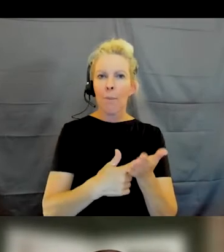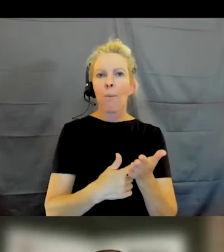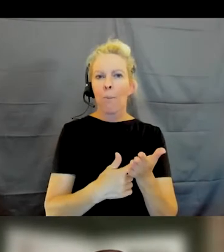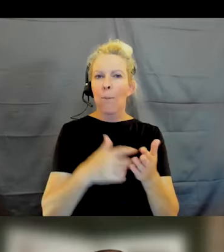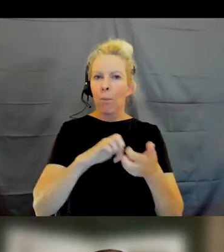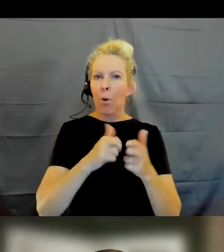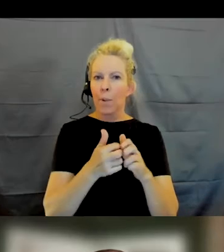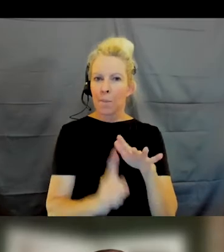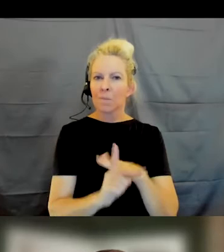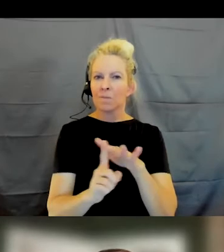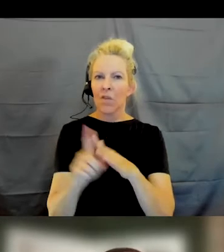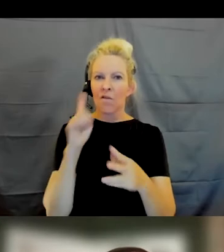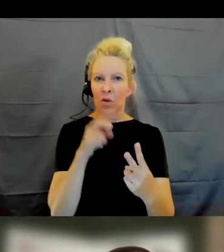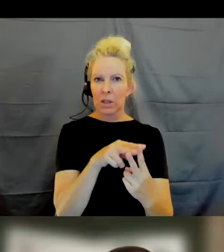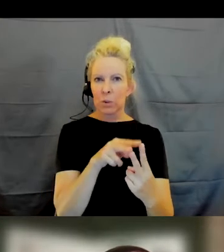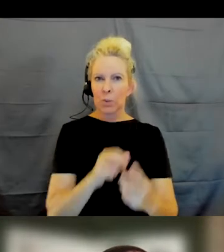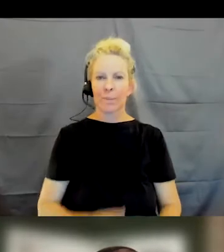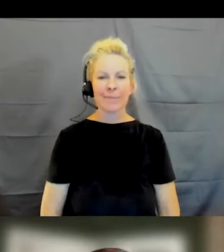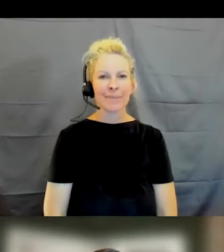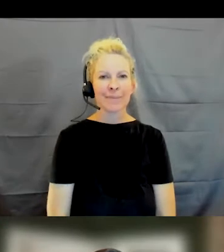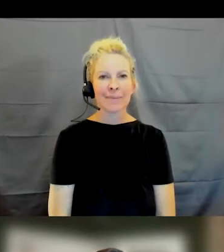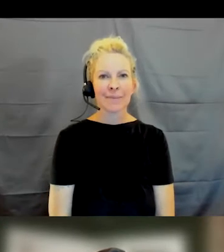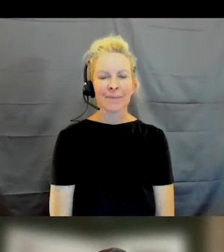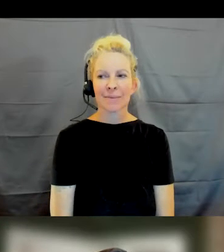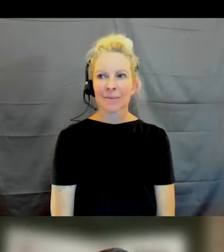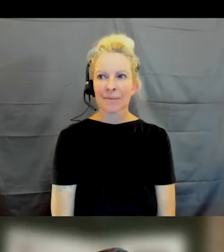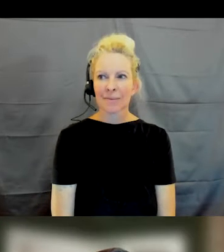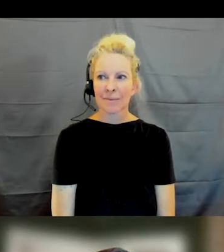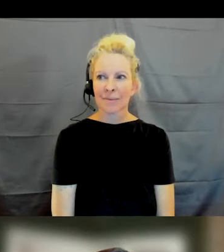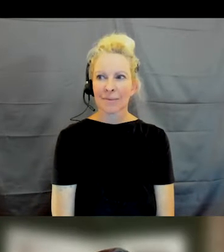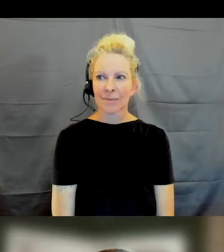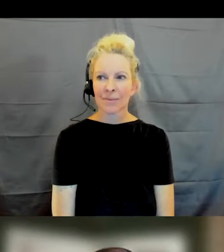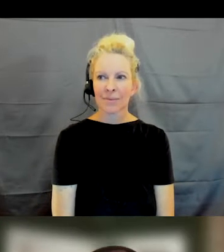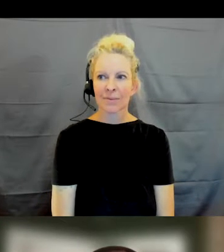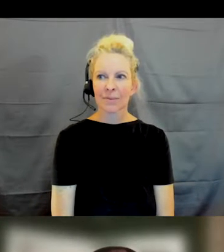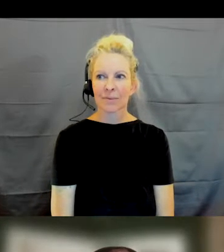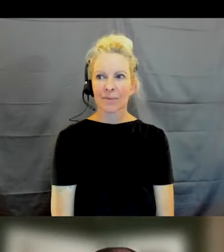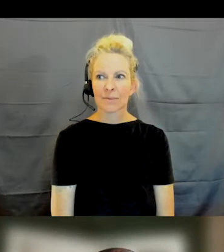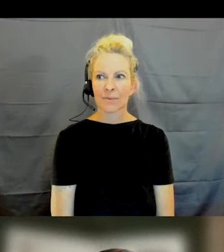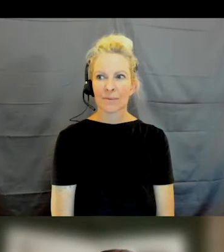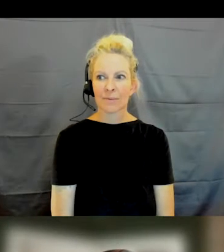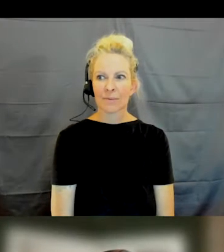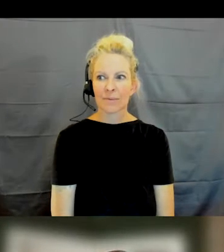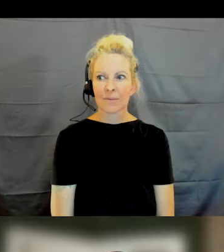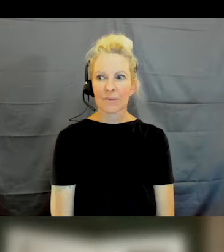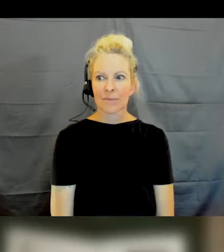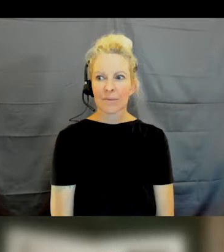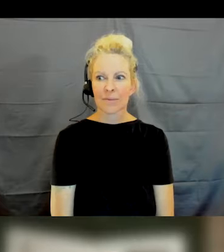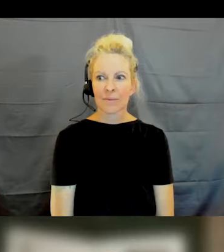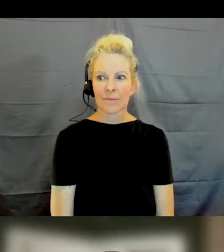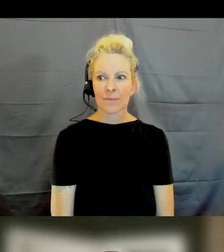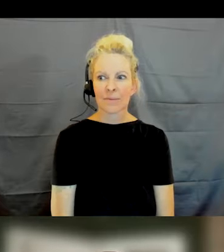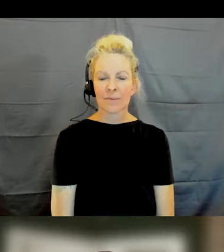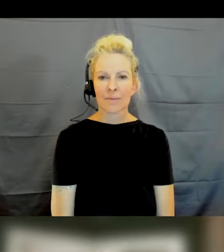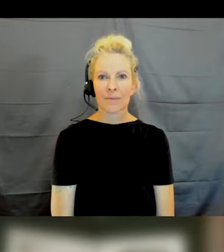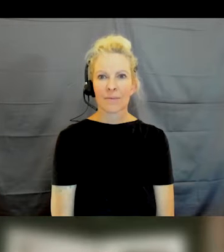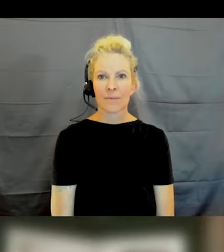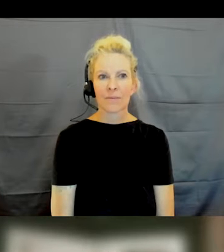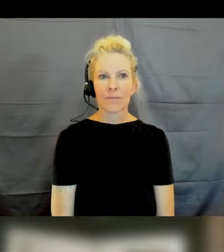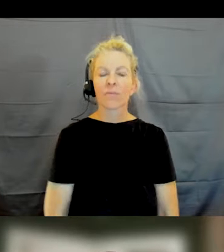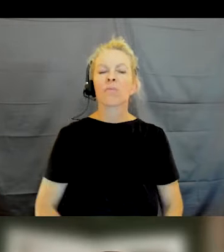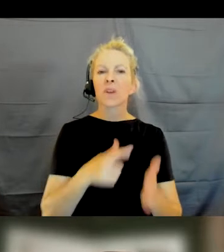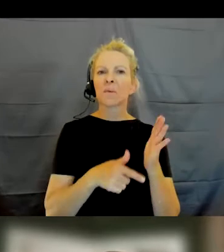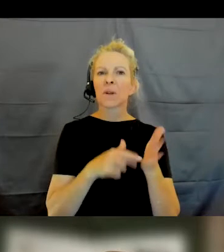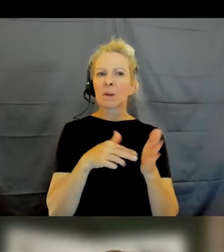that, too. All right. So semantic elements, what do we mean? We are going to start really simple